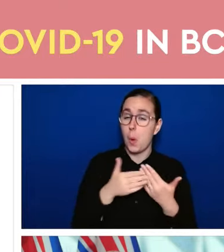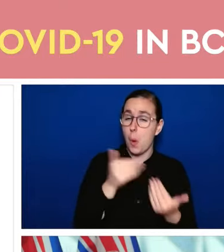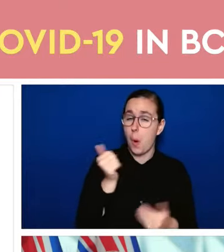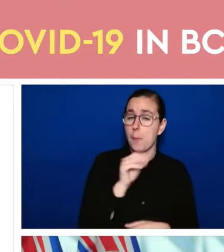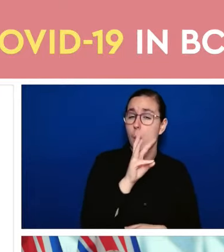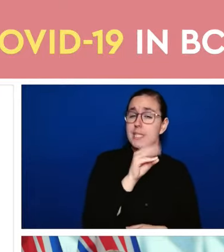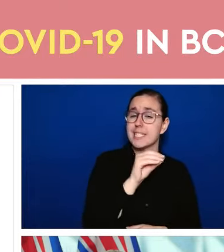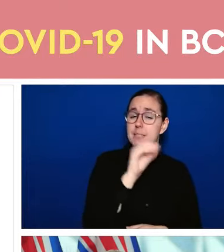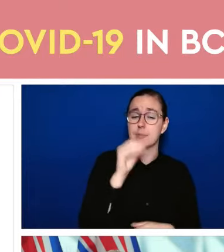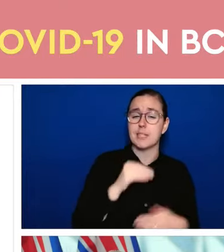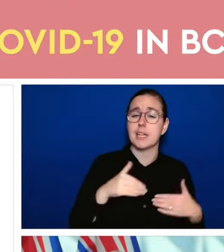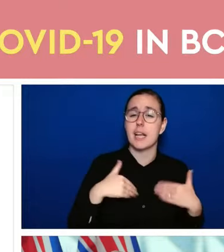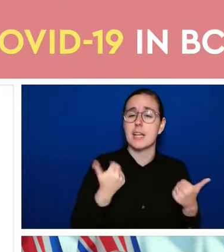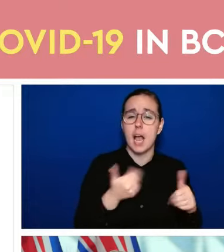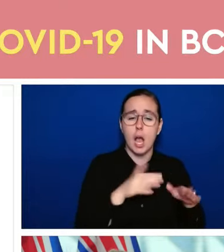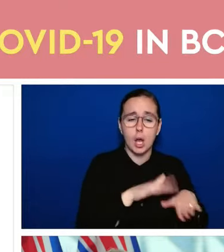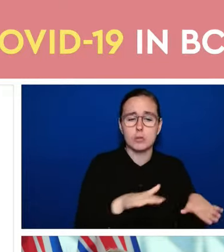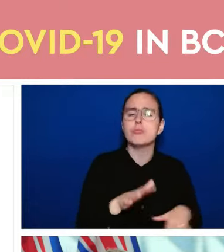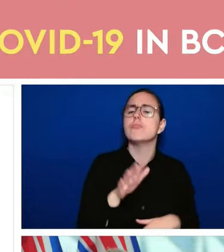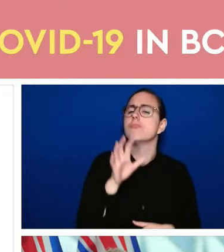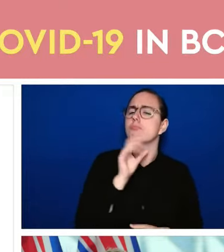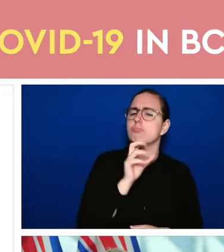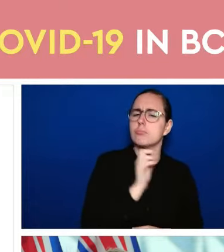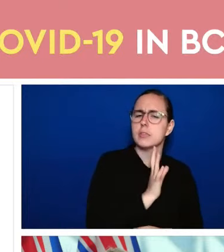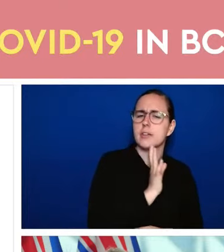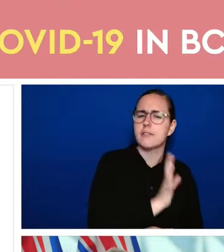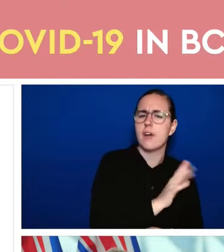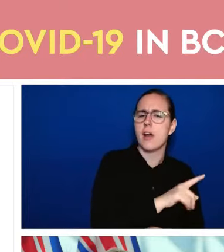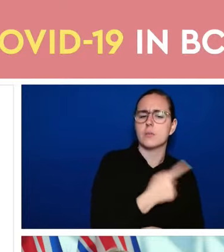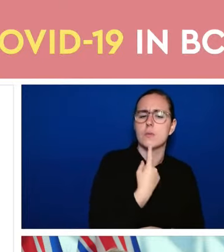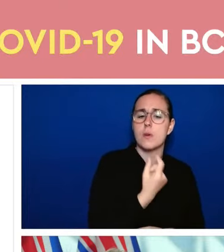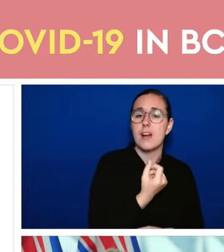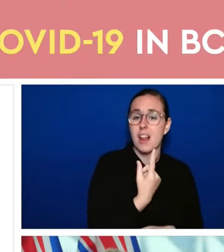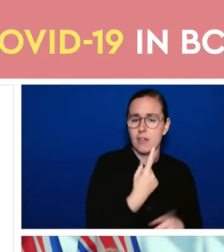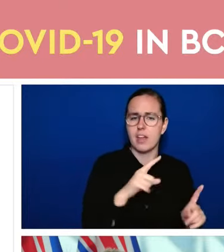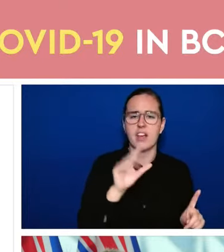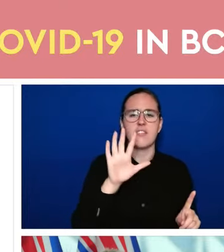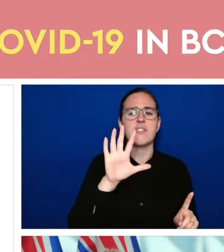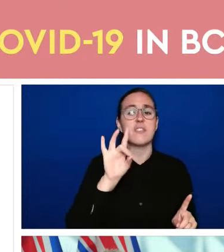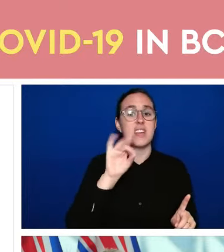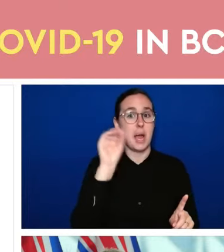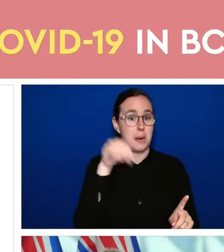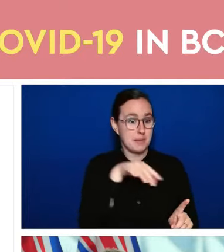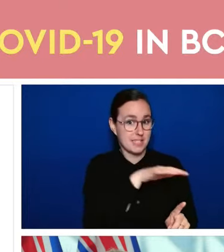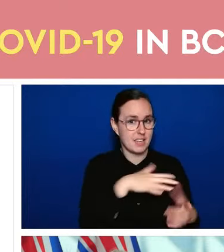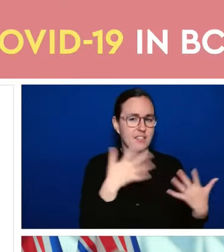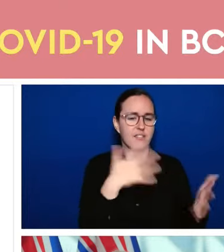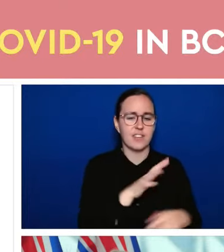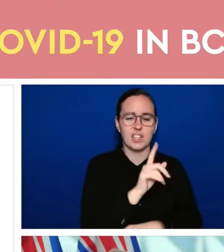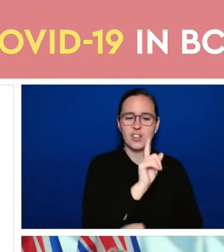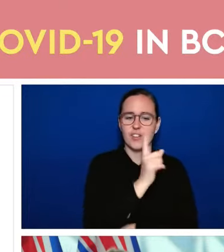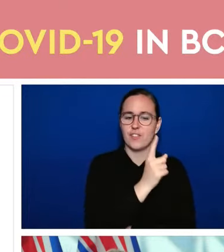their first dose of covert nineteen back scene. EDP 6% of us over the age of five had at